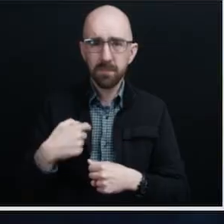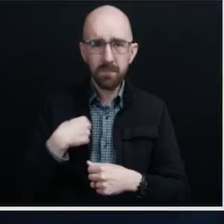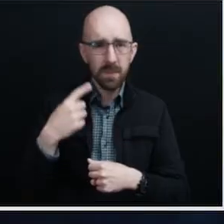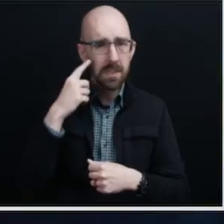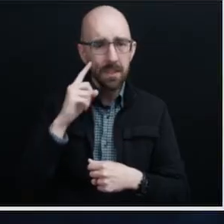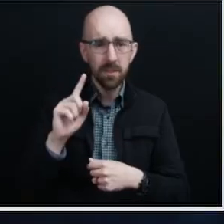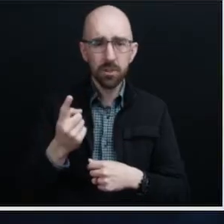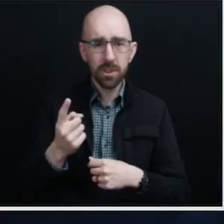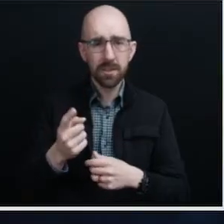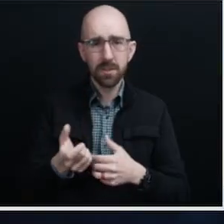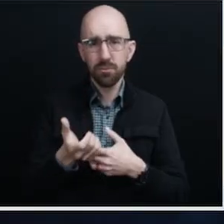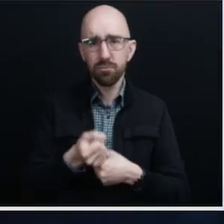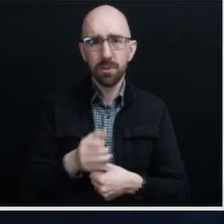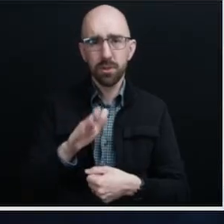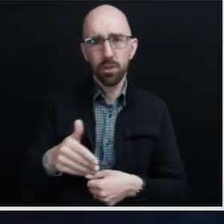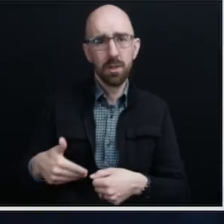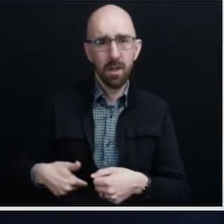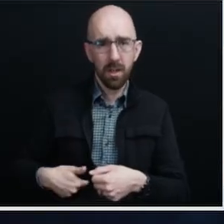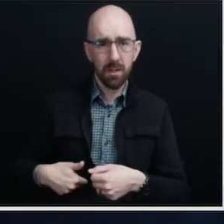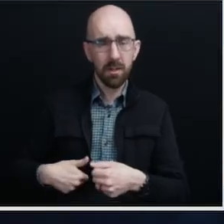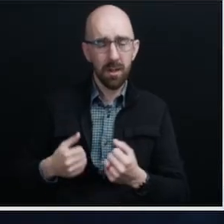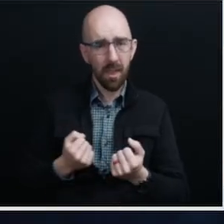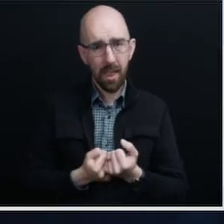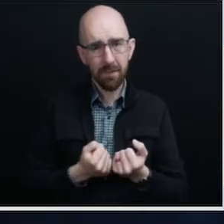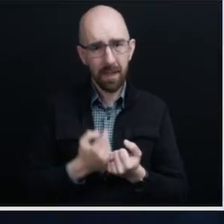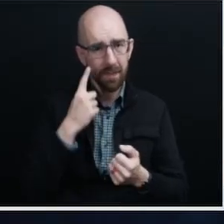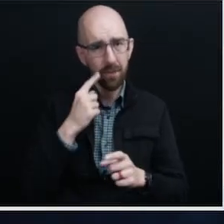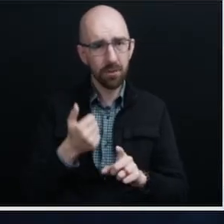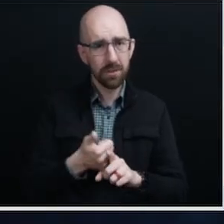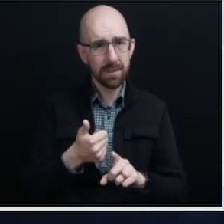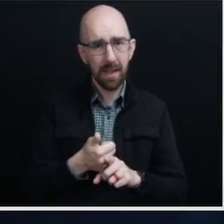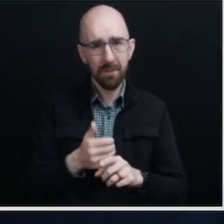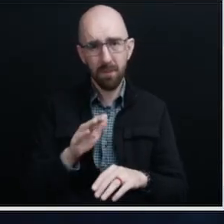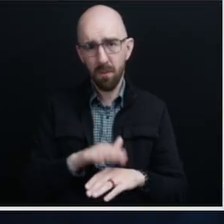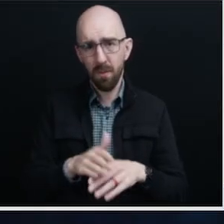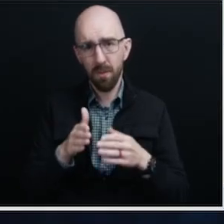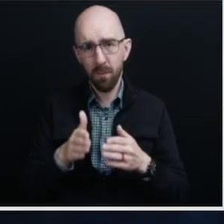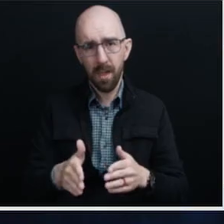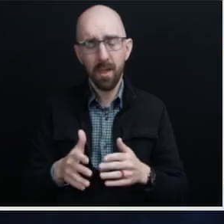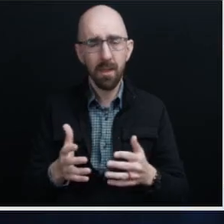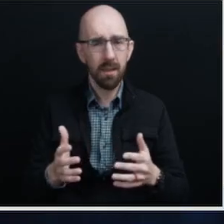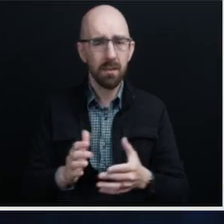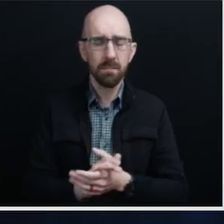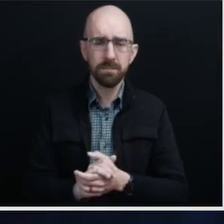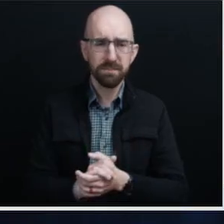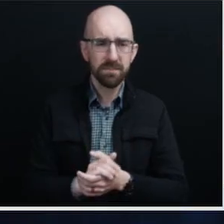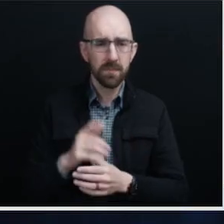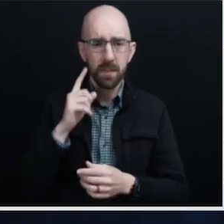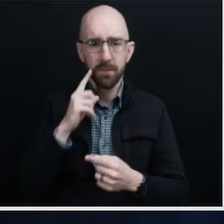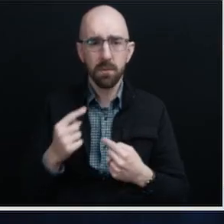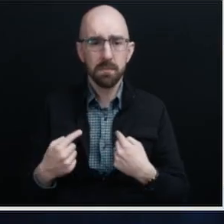trusting your gut and and advocating for yourself along the way. Um, for me it was I needed to find